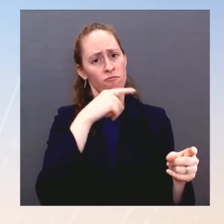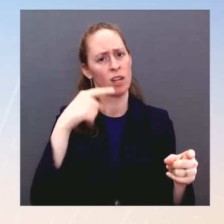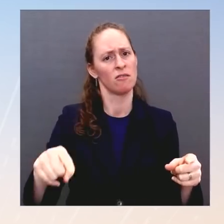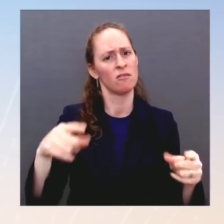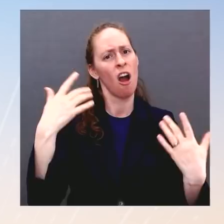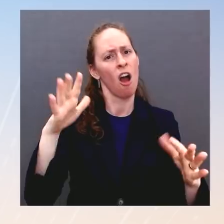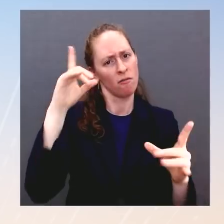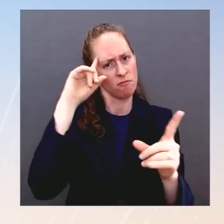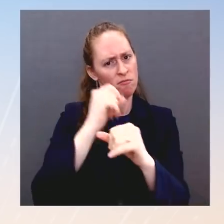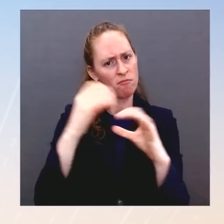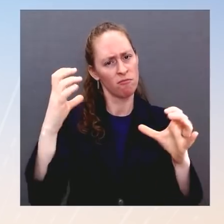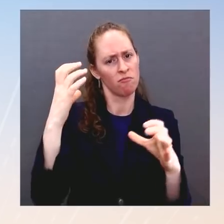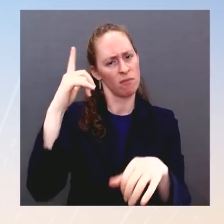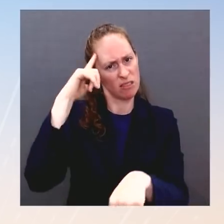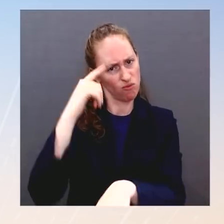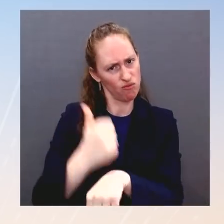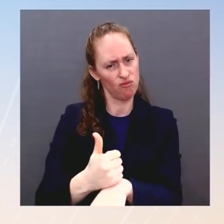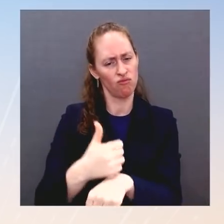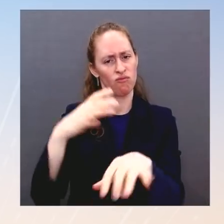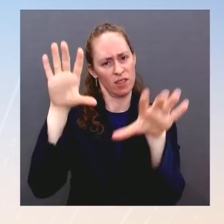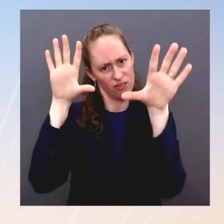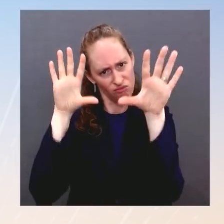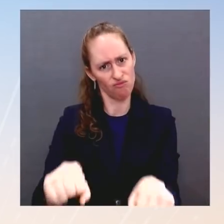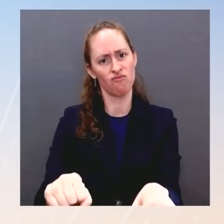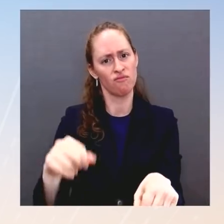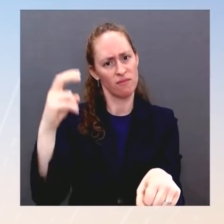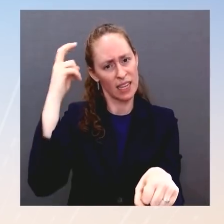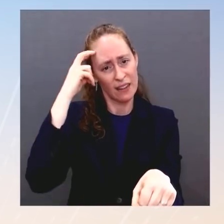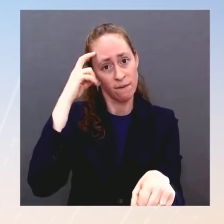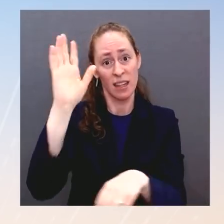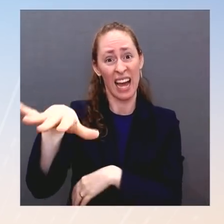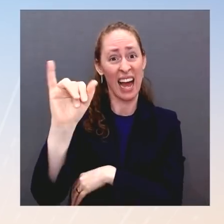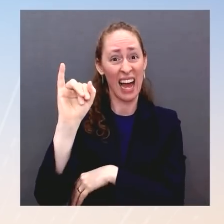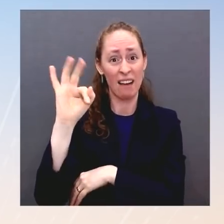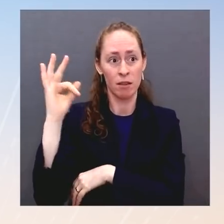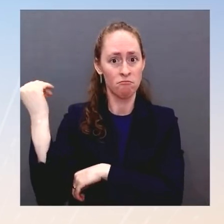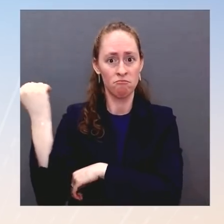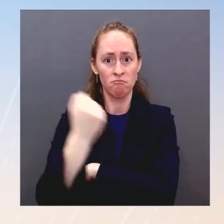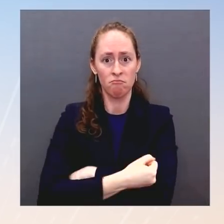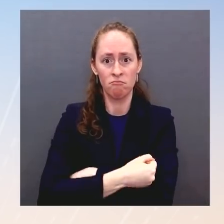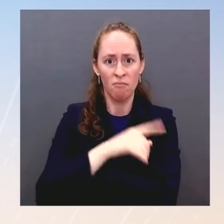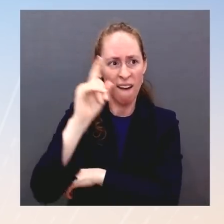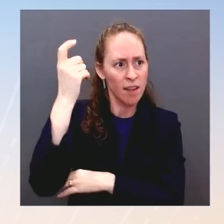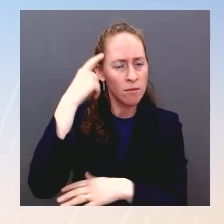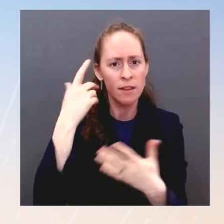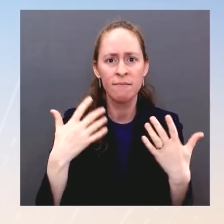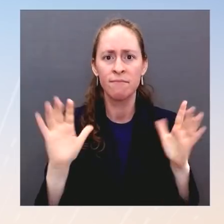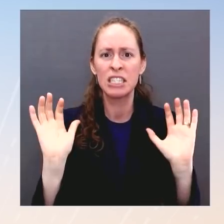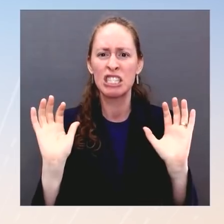What is the response and the role that the United States takes after something like that happens? Ms. Psaki: Well, I would just reiterate,